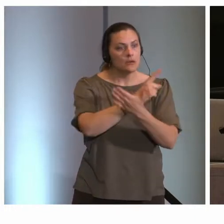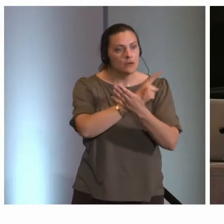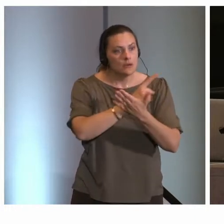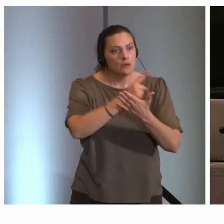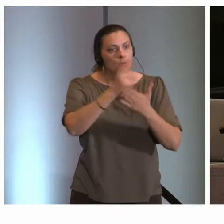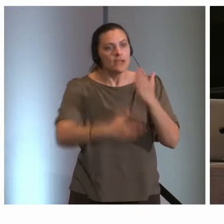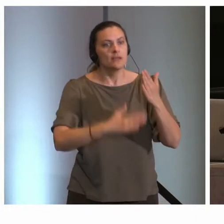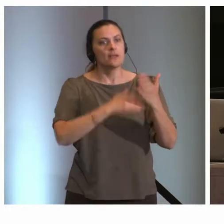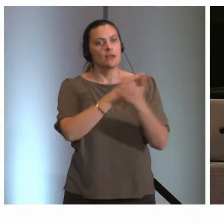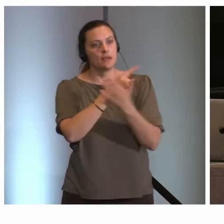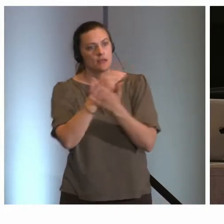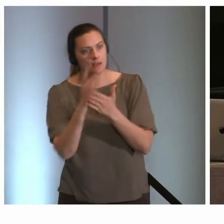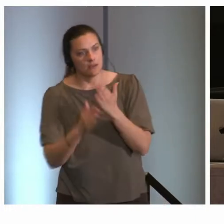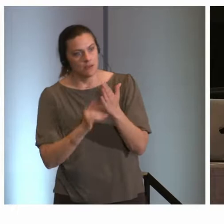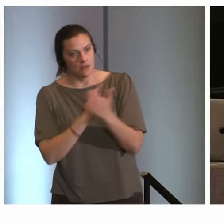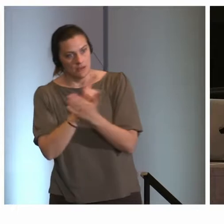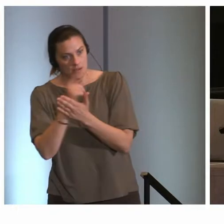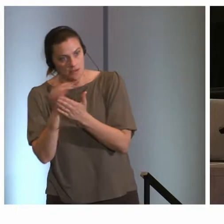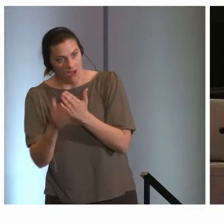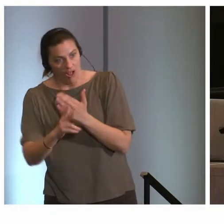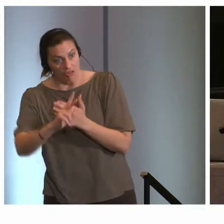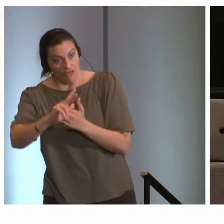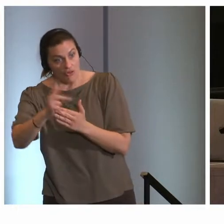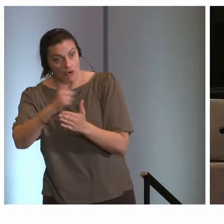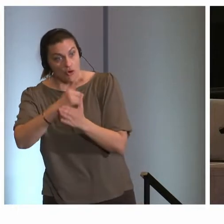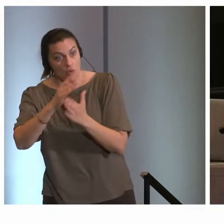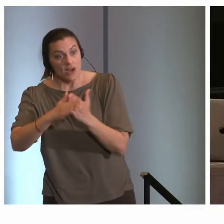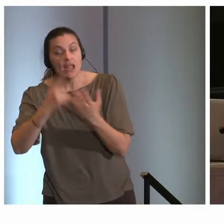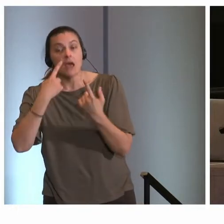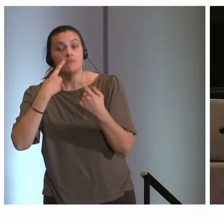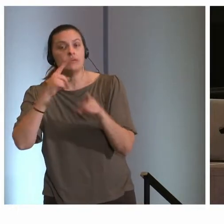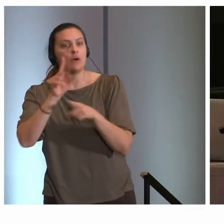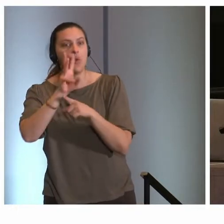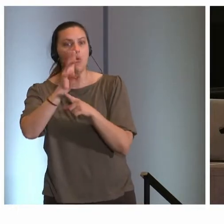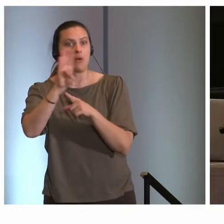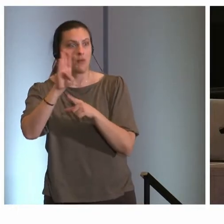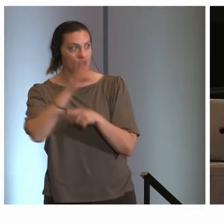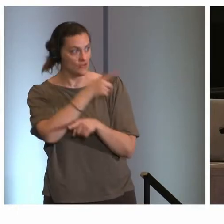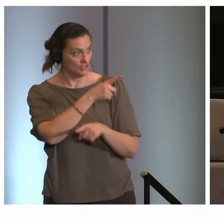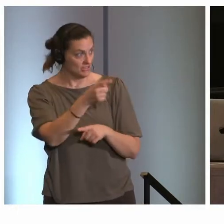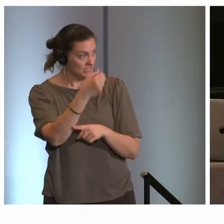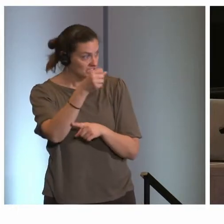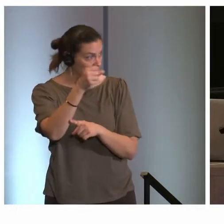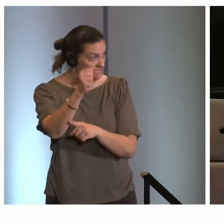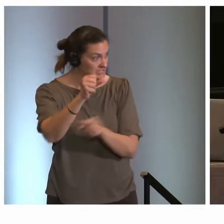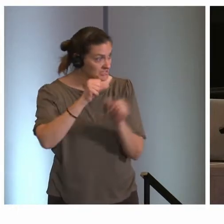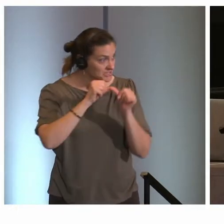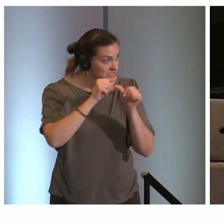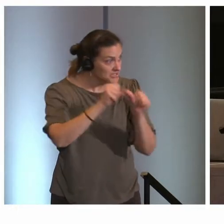here, the third weekend, that the protests did not let up,